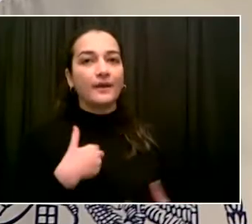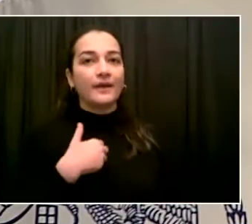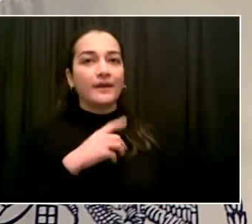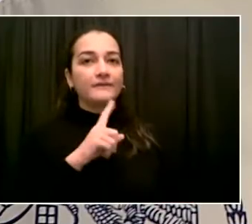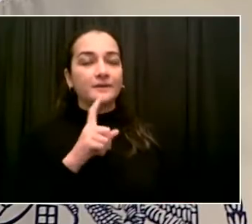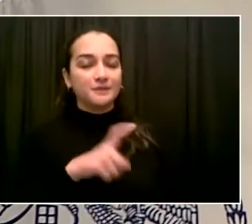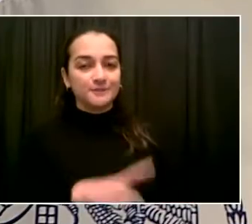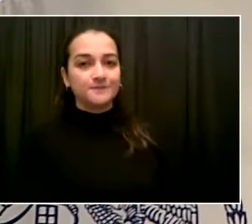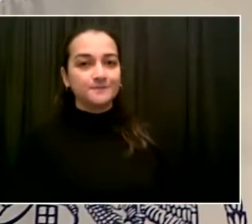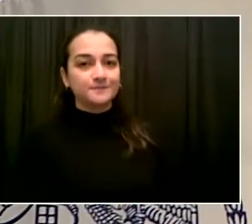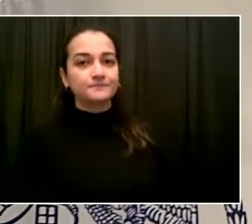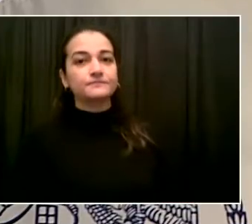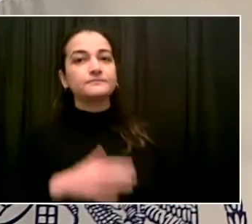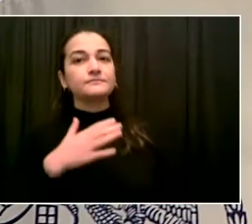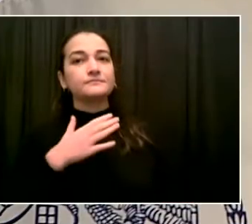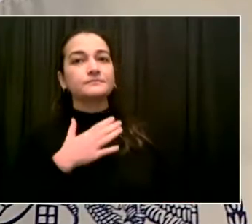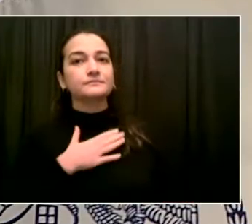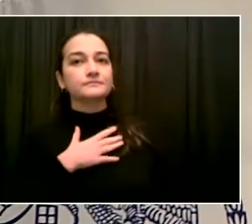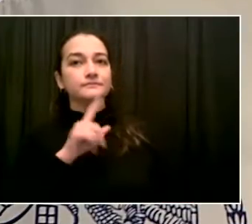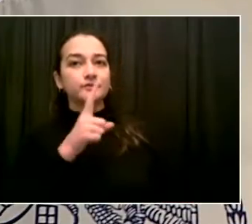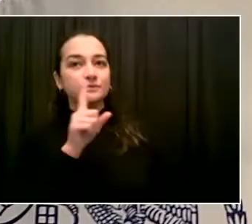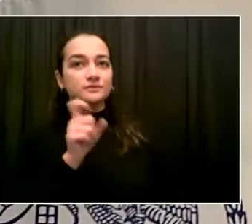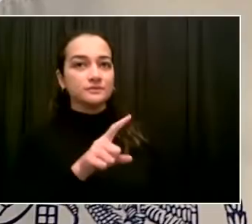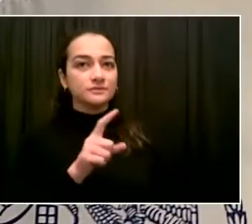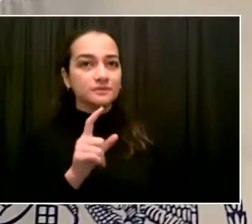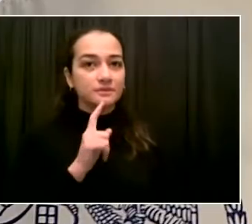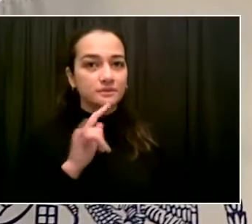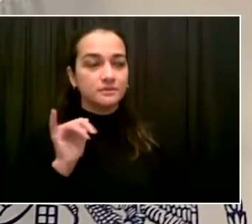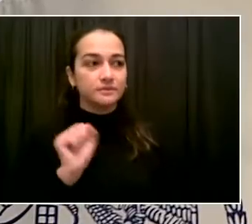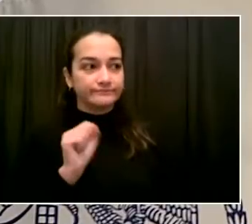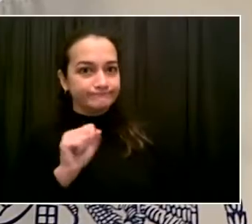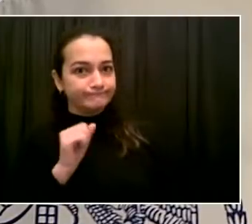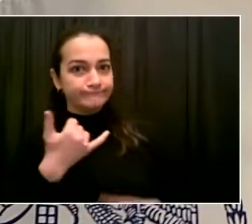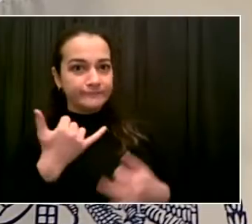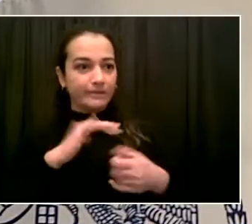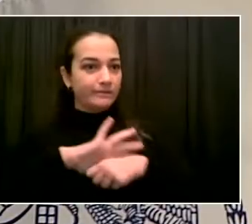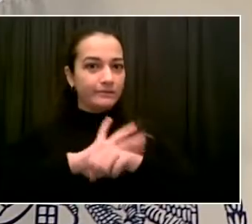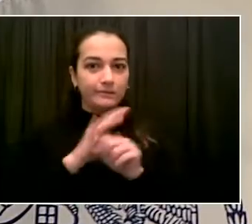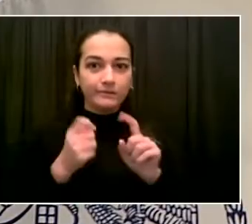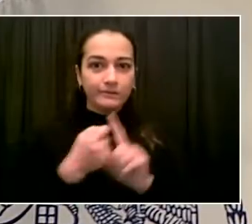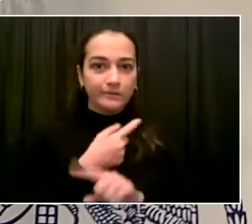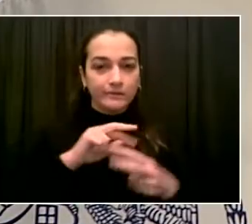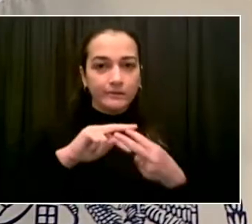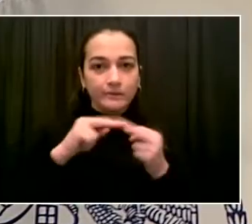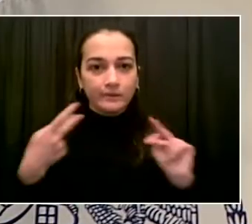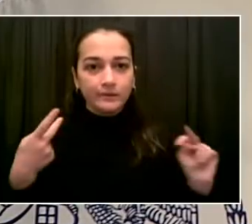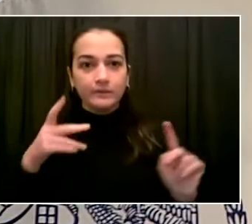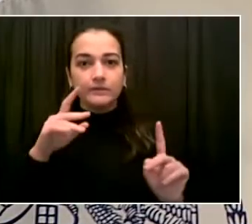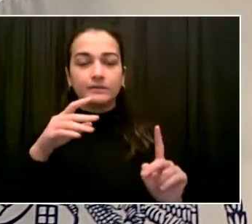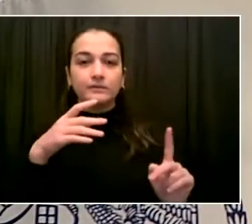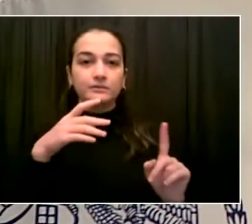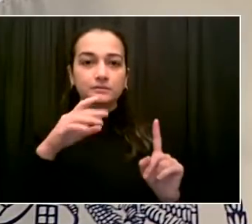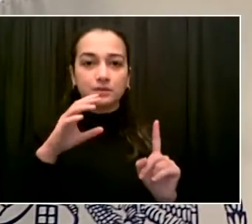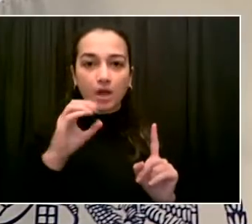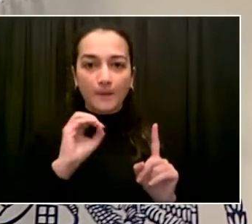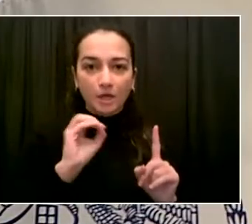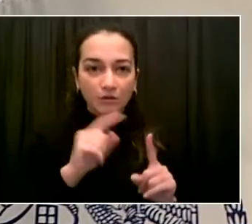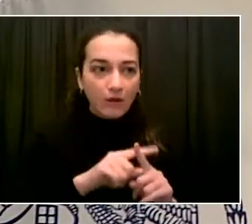DOING TODAY? Reporter: I WOULD LIKE TO STAY START BY SAYING,